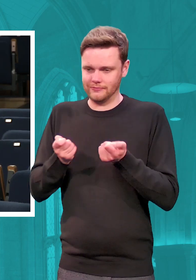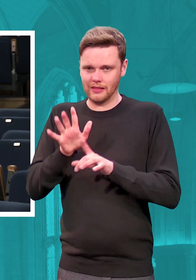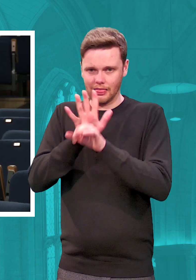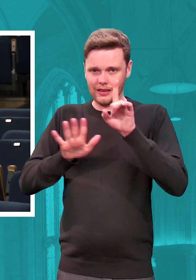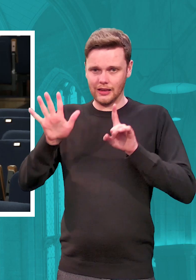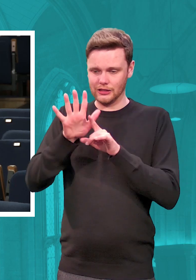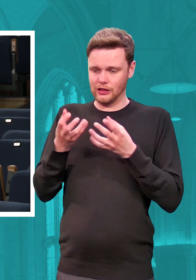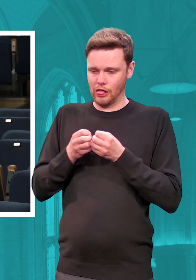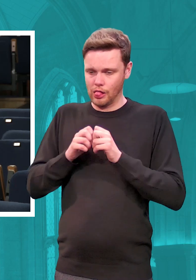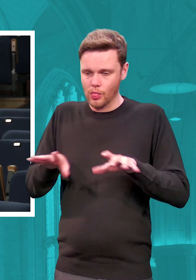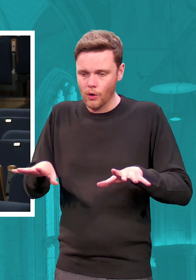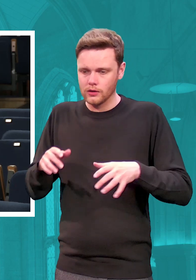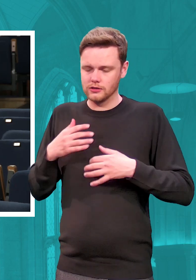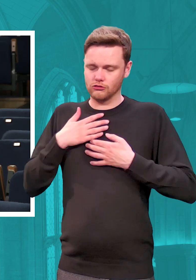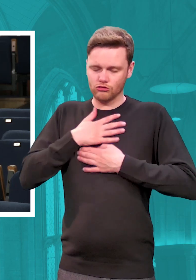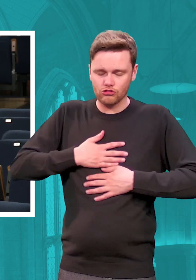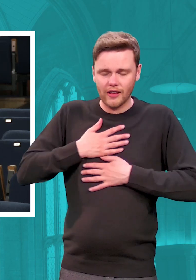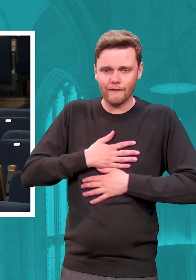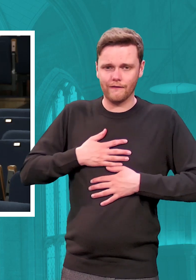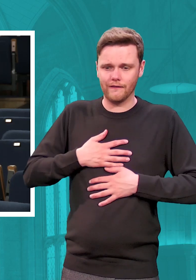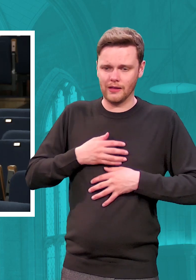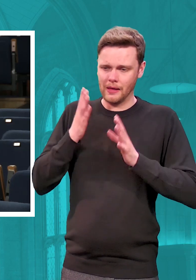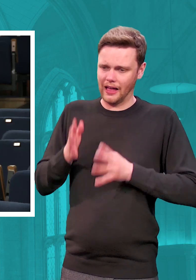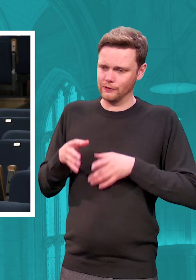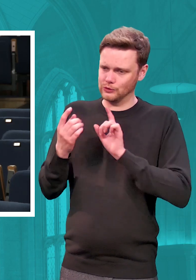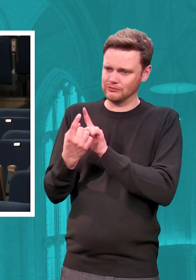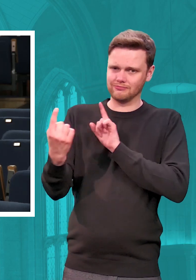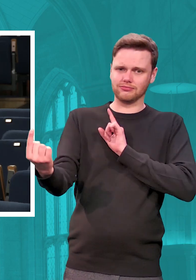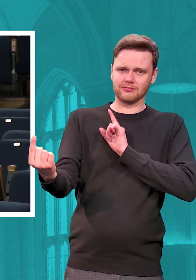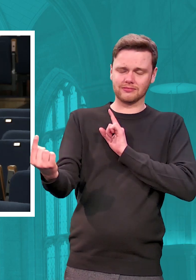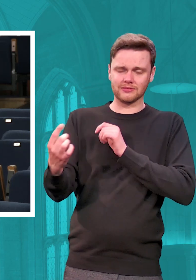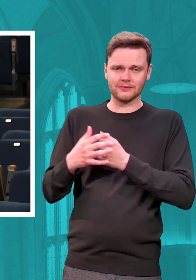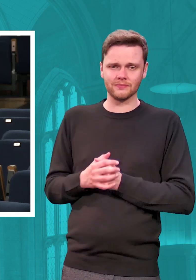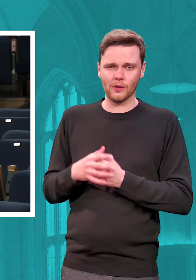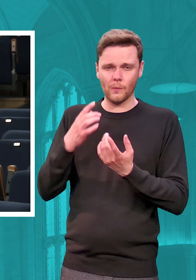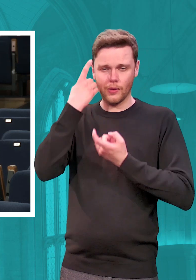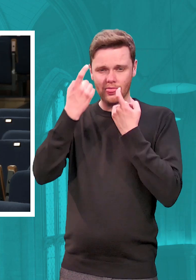and yet have done so at a physical distance. We think of ministers and congregations,